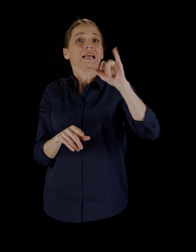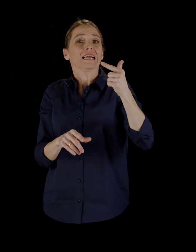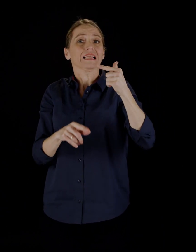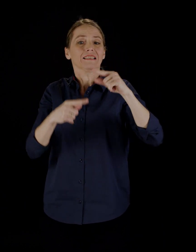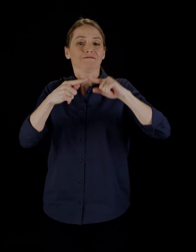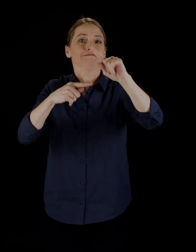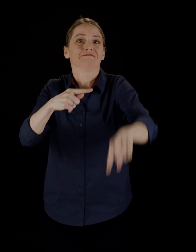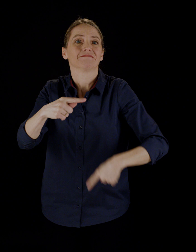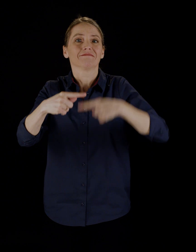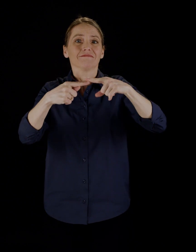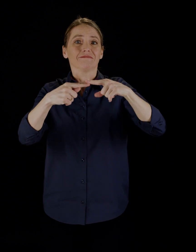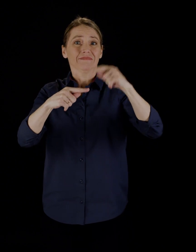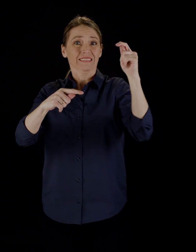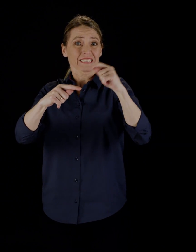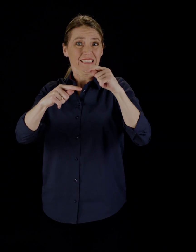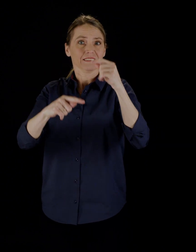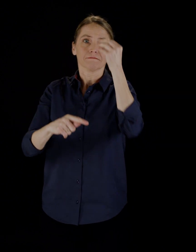decisions about data charges.